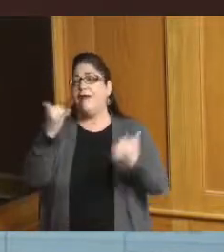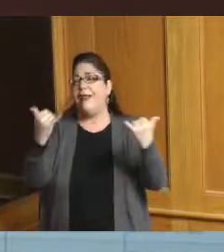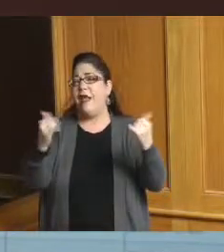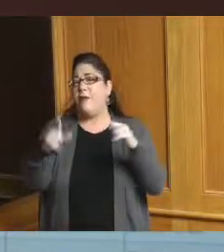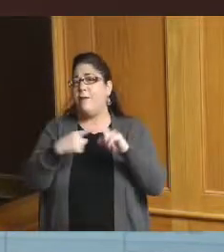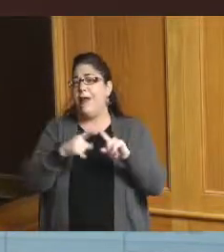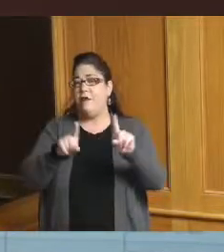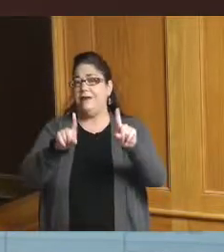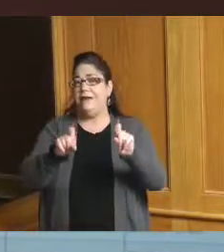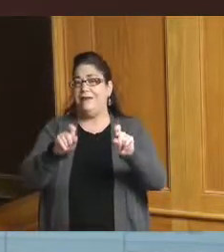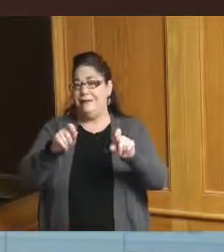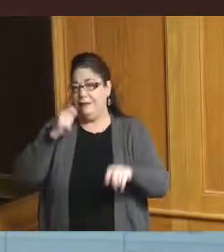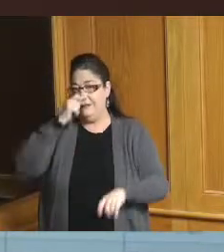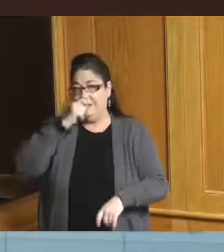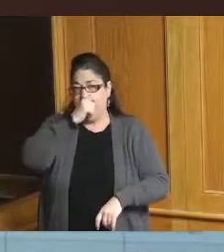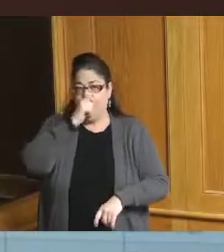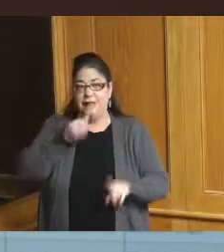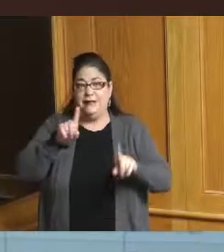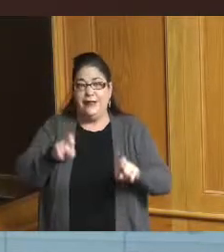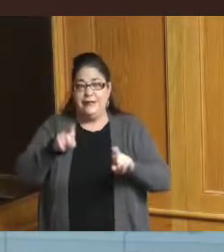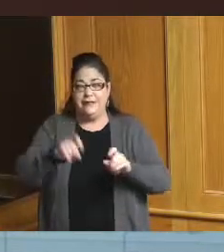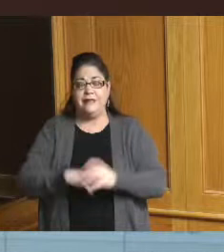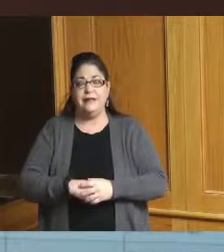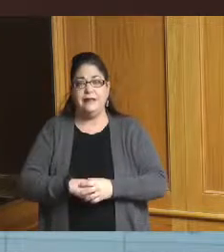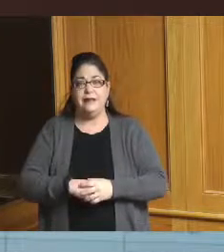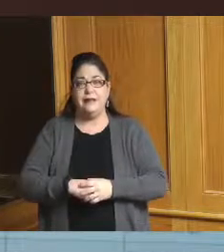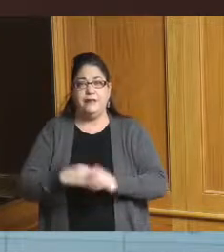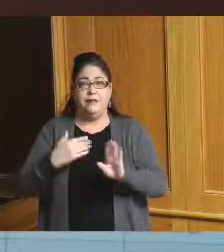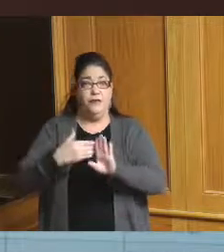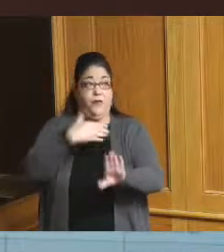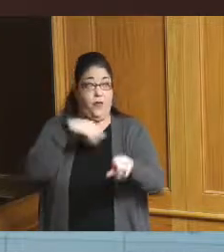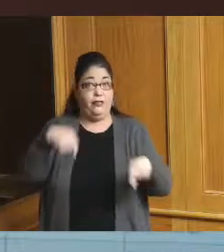I spent a few minutes last night and then again today before the meeting there's been a lot of